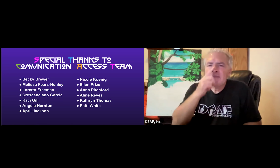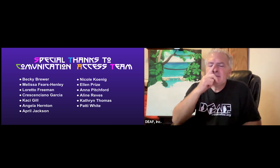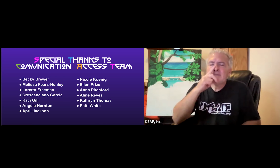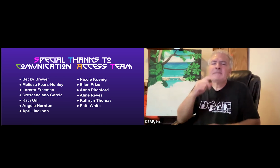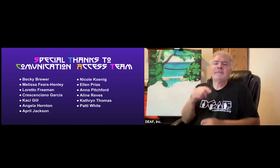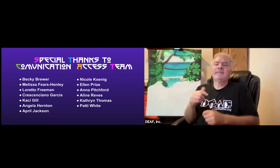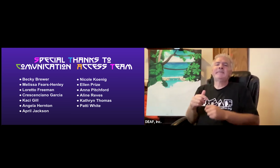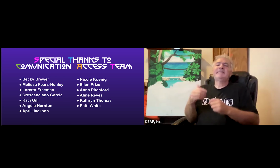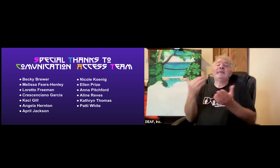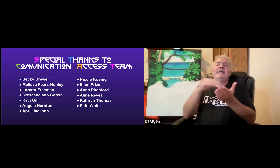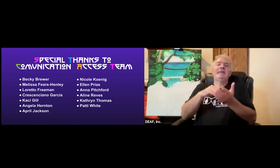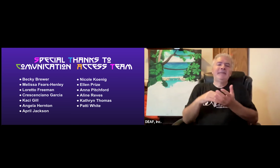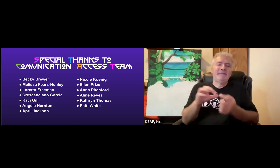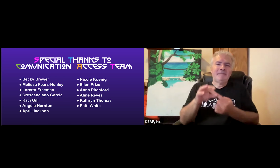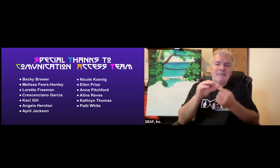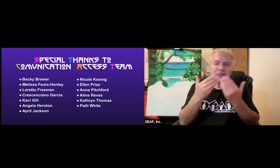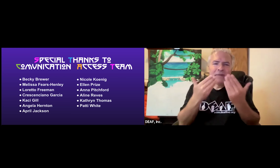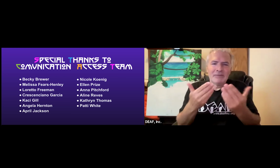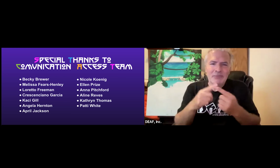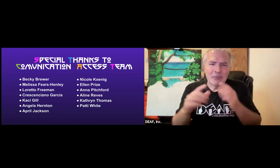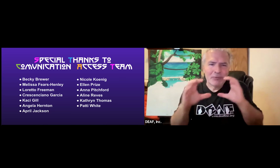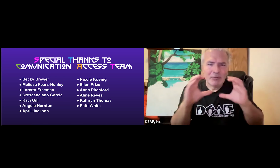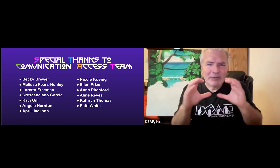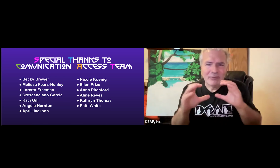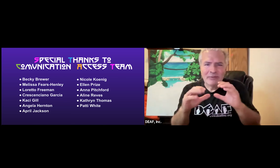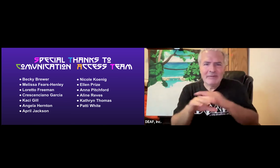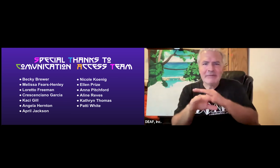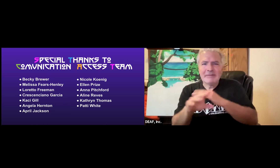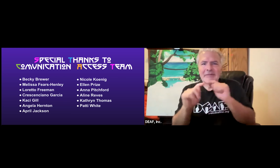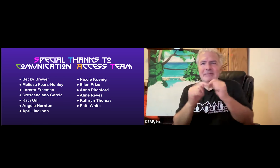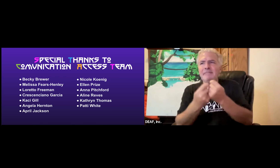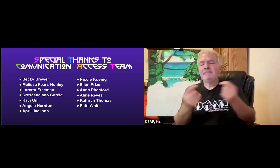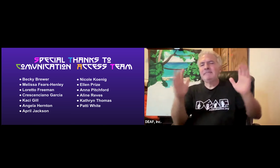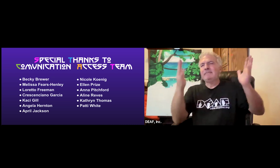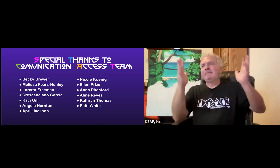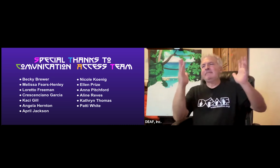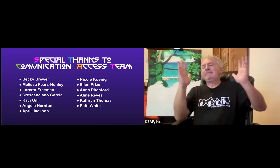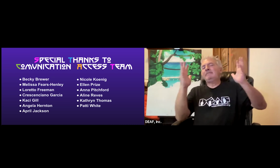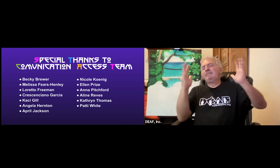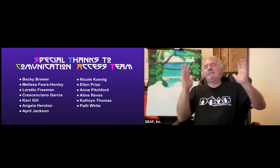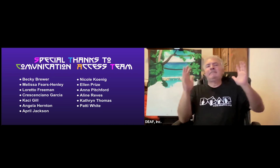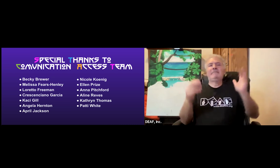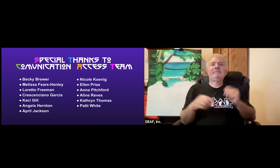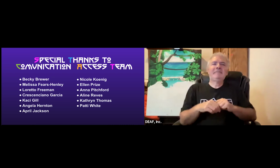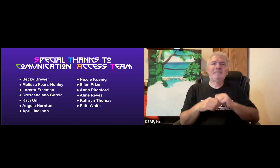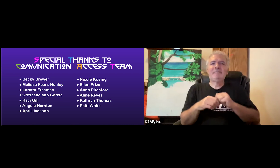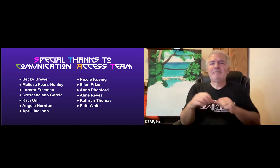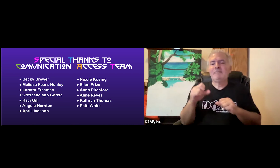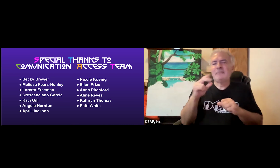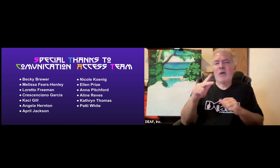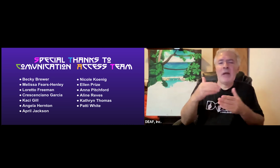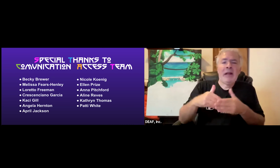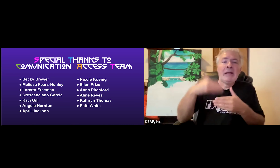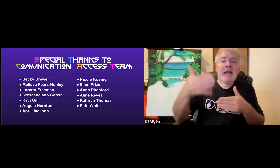Again, a very special thank you for the communication access that's provided.